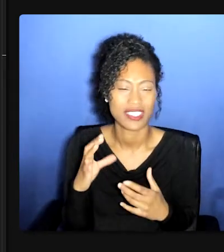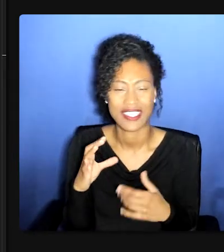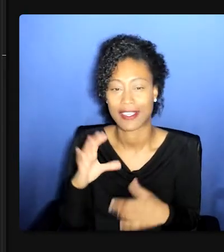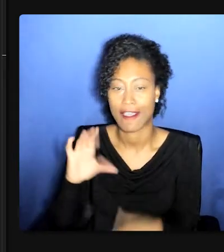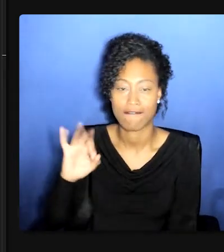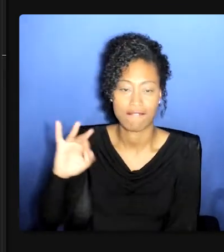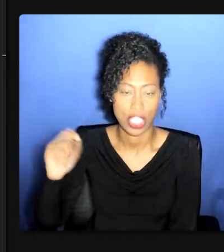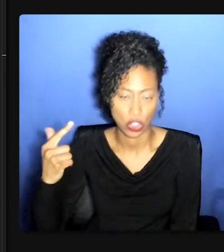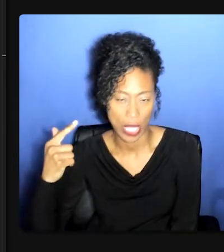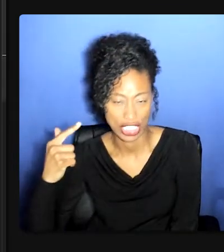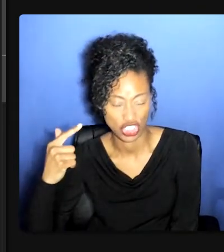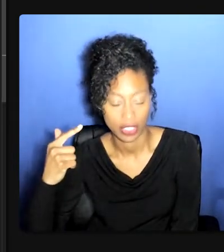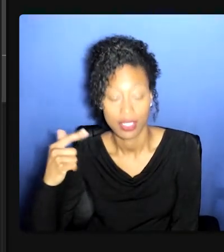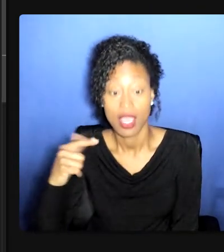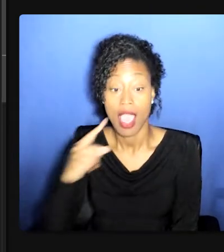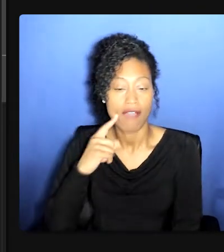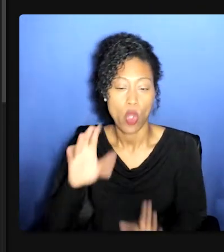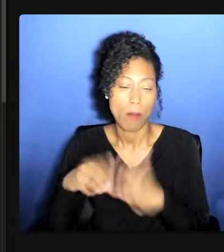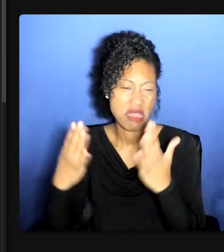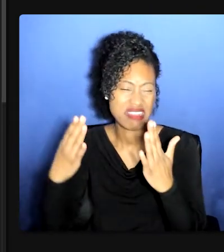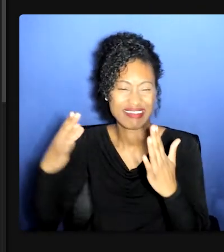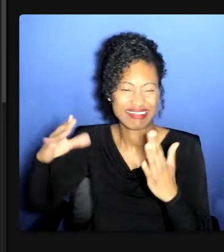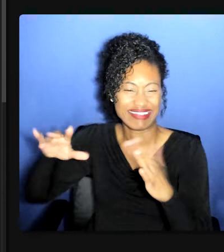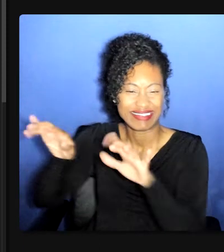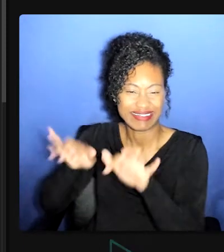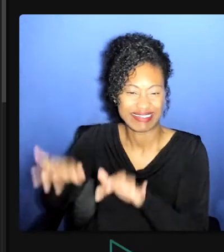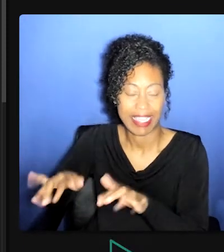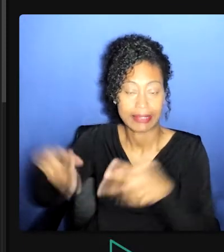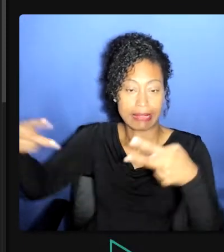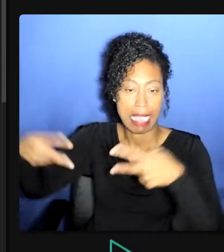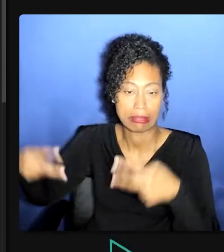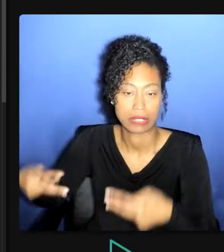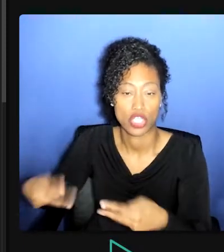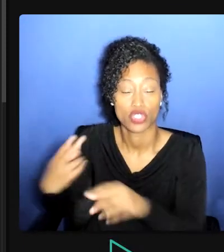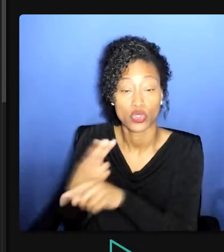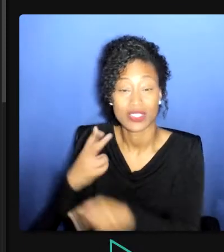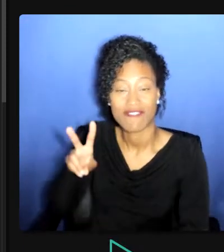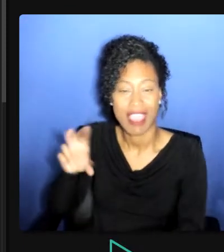I've already opened it in a text editor using Visual Studio code